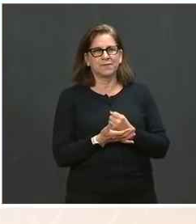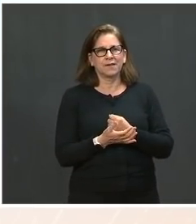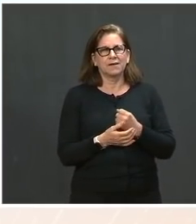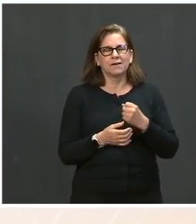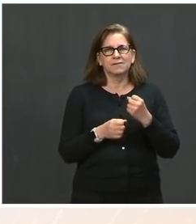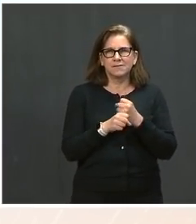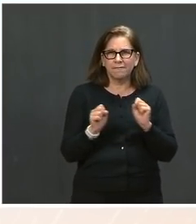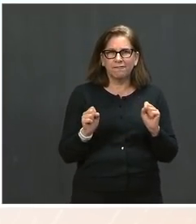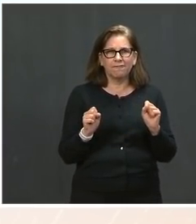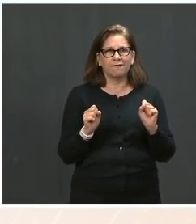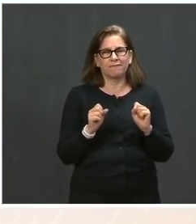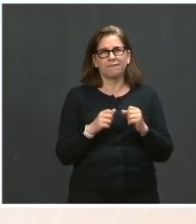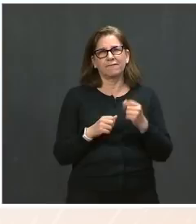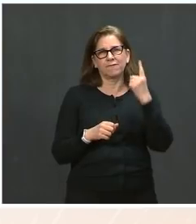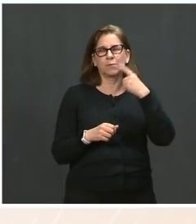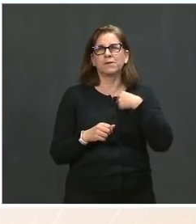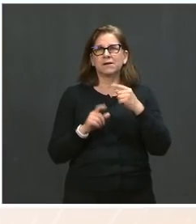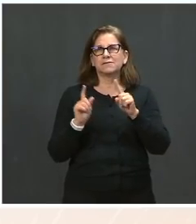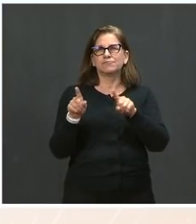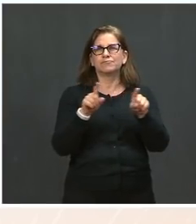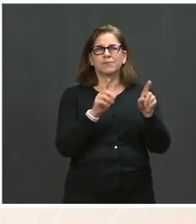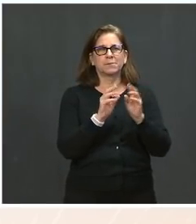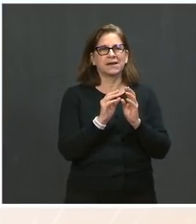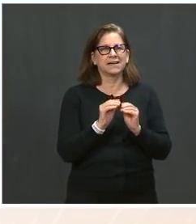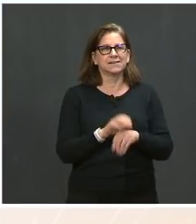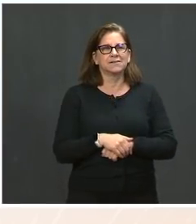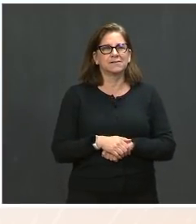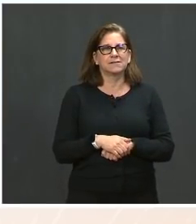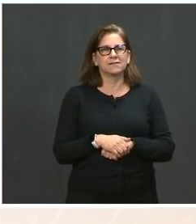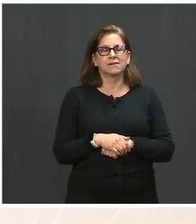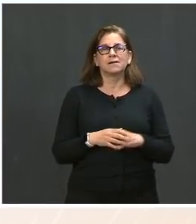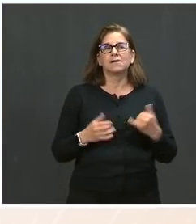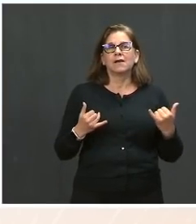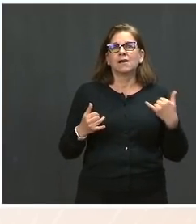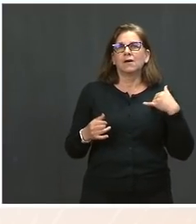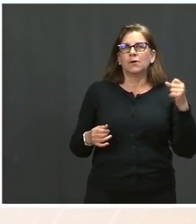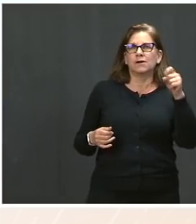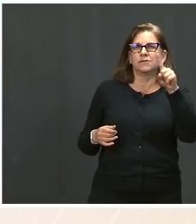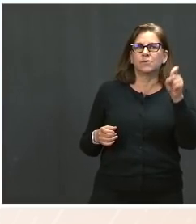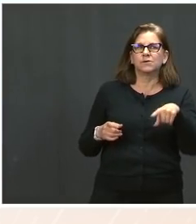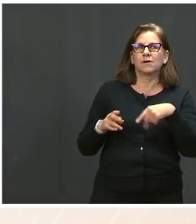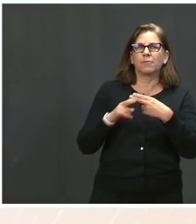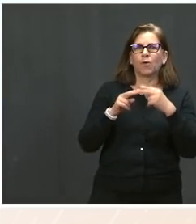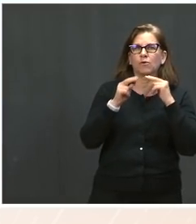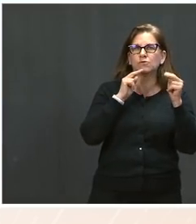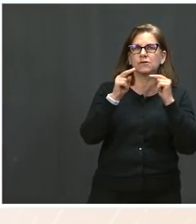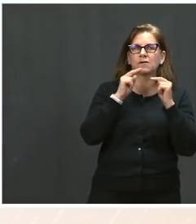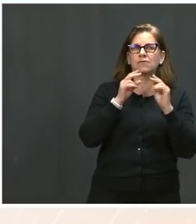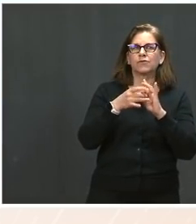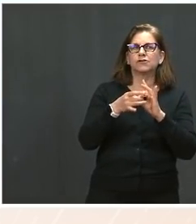The Press: Yeah, in terms of the negotiations -- the discussions with Congress -- is there a deadline, is there a timeframe that --